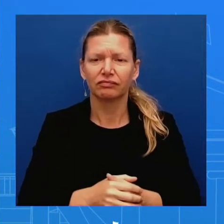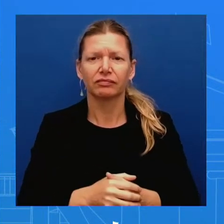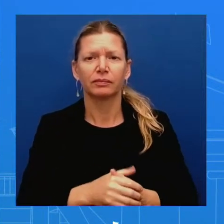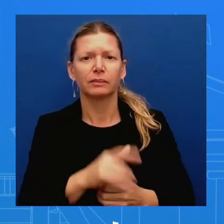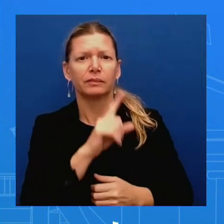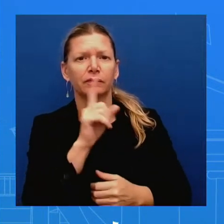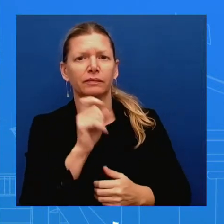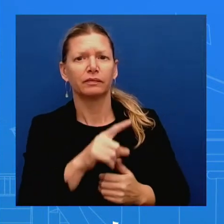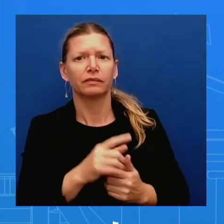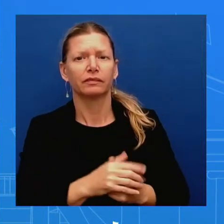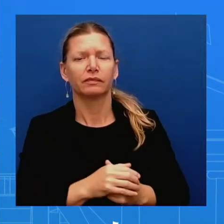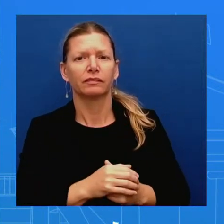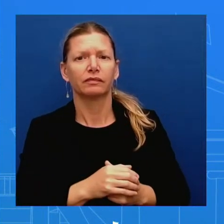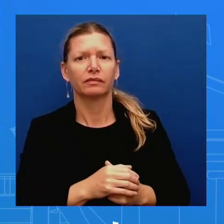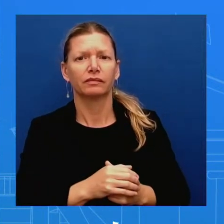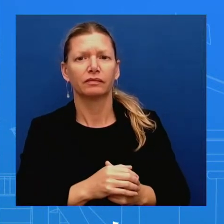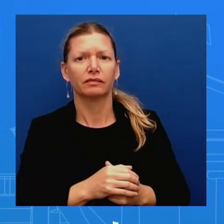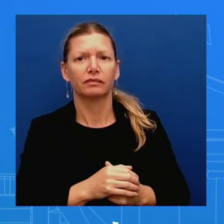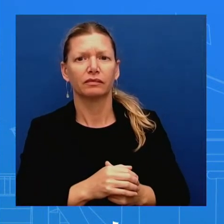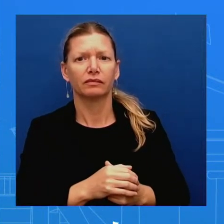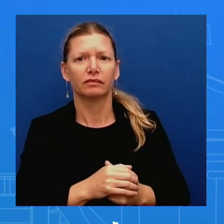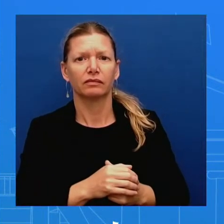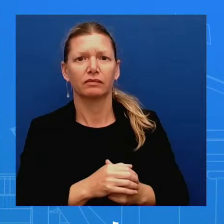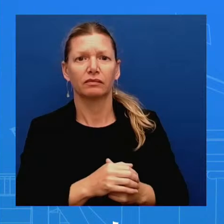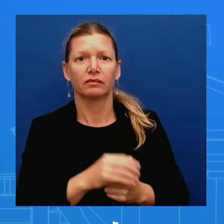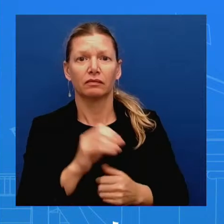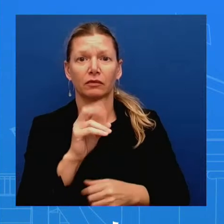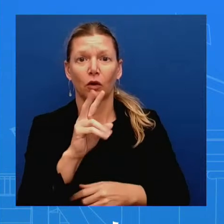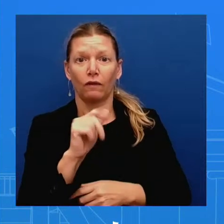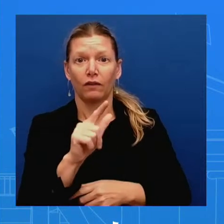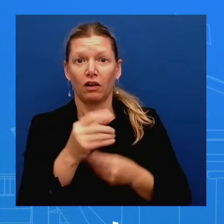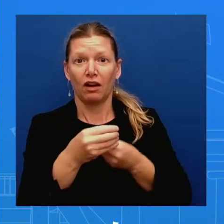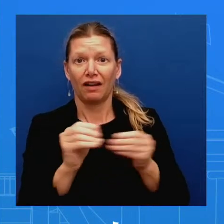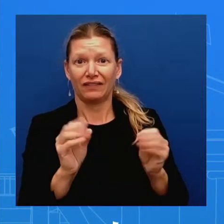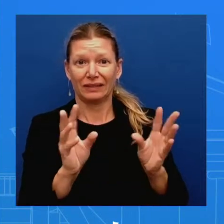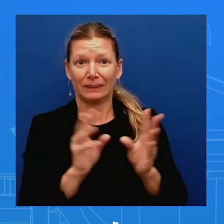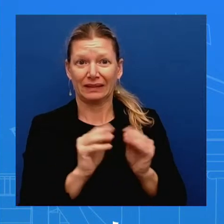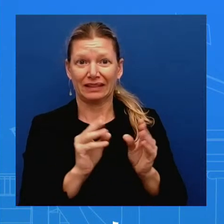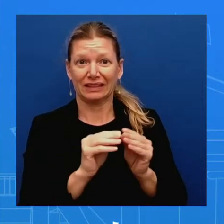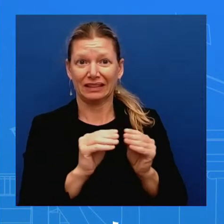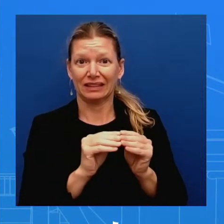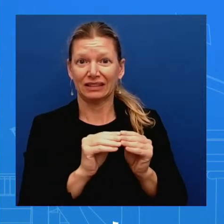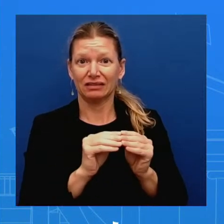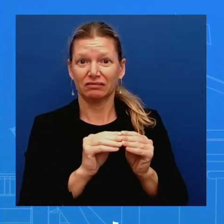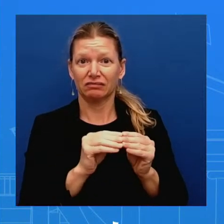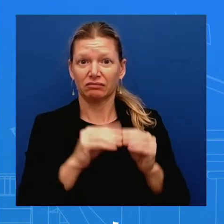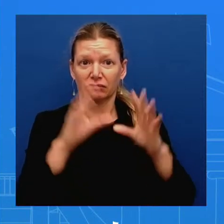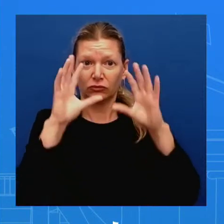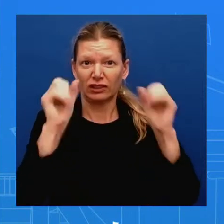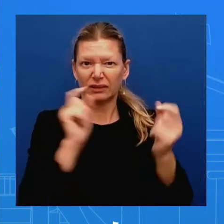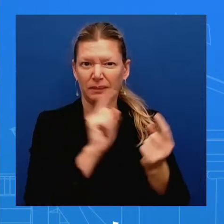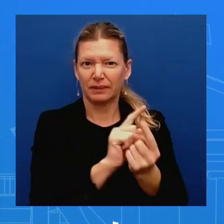Had the President met with the families involved in the Delaware case prior to today's Oval Office meeting? Or was this his first time meeting them?